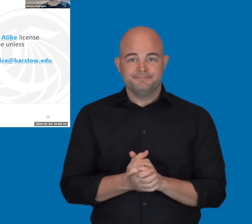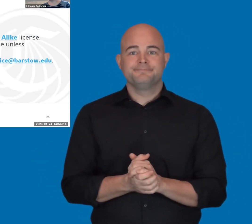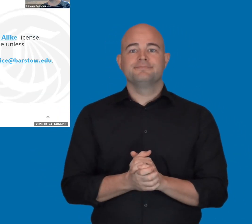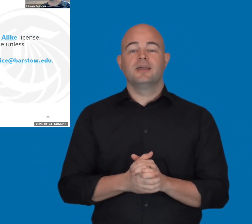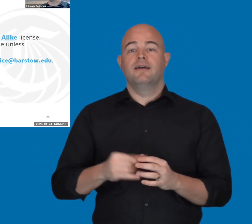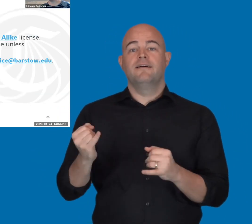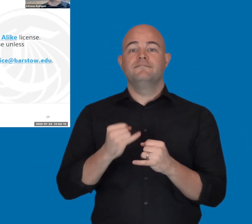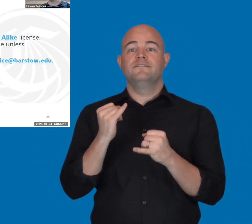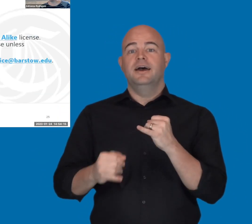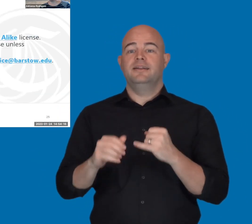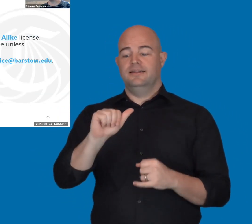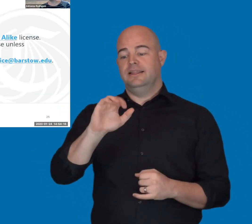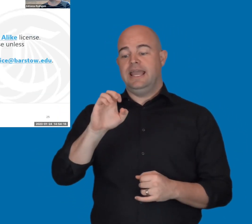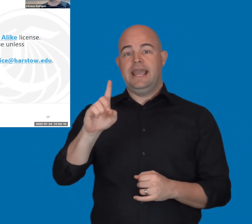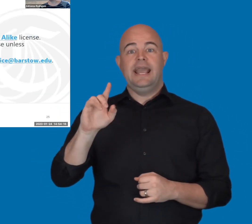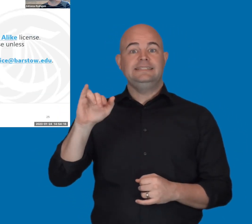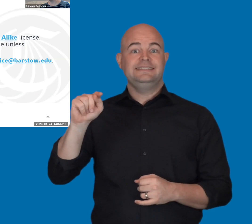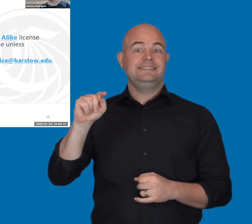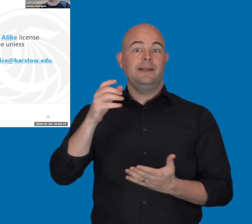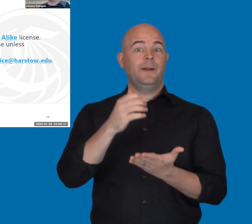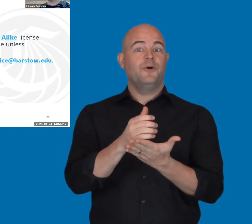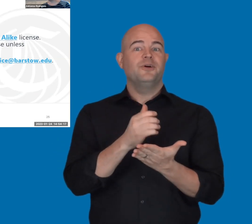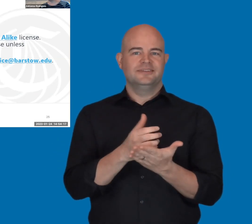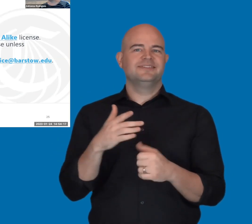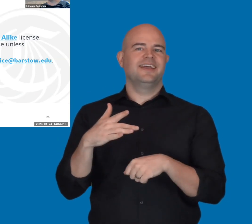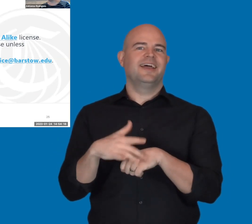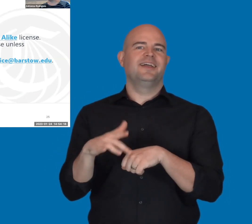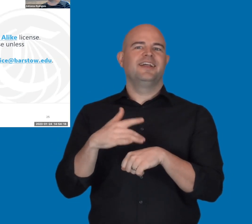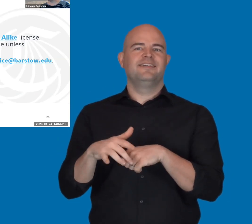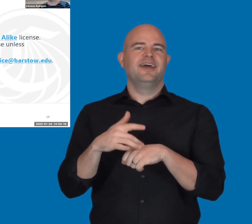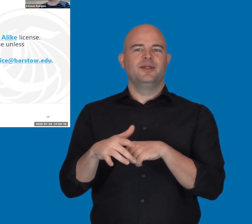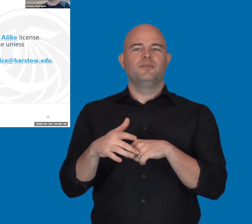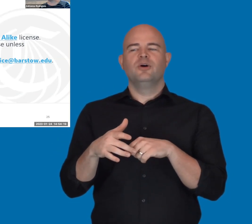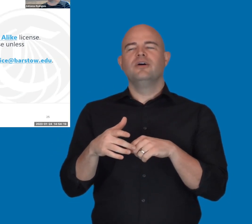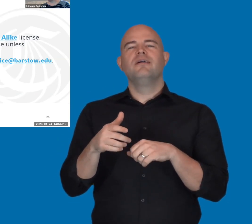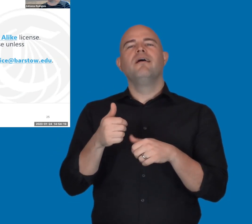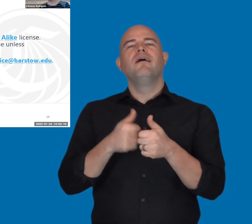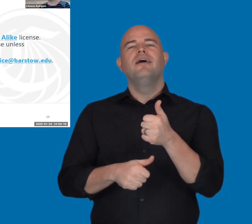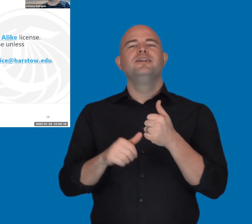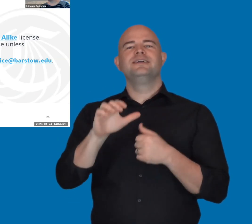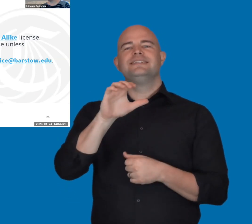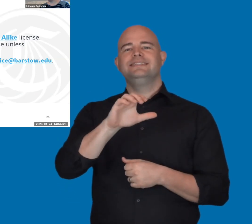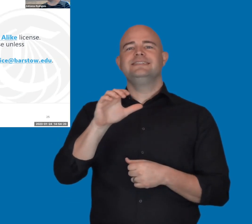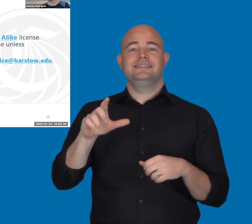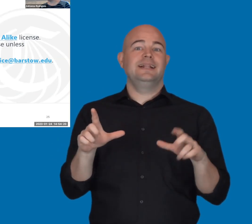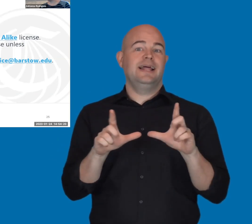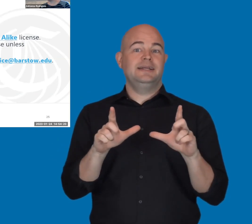OK, and finally our ACED IT Course is available under a CC License.